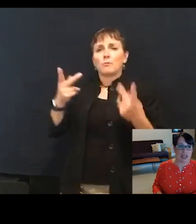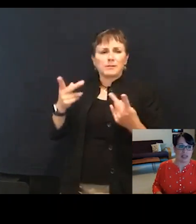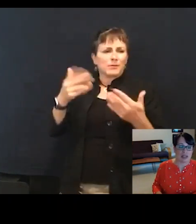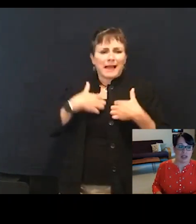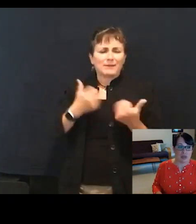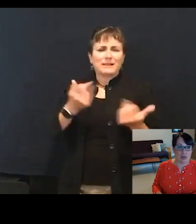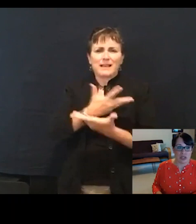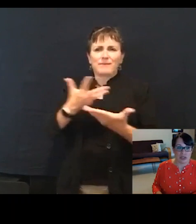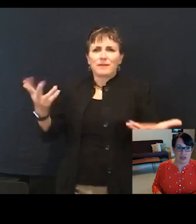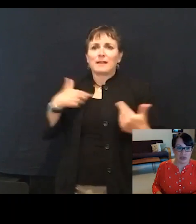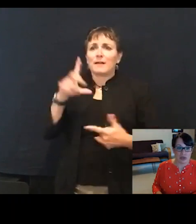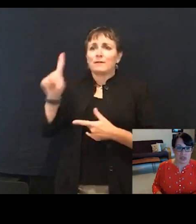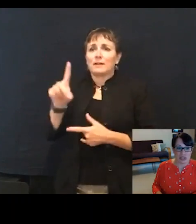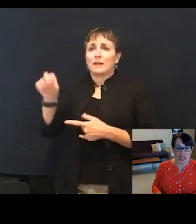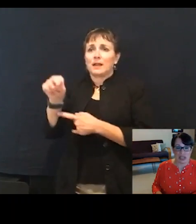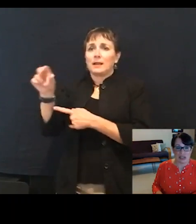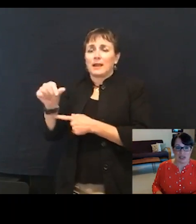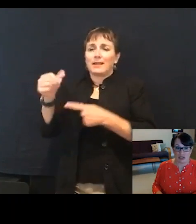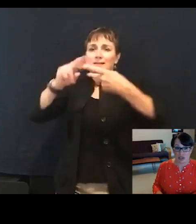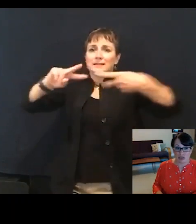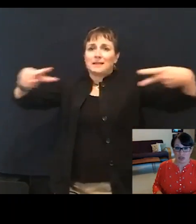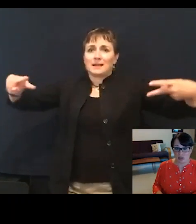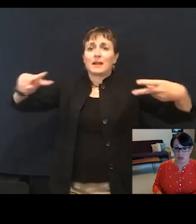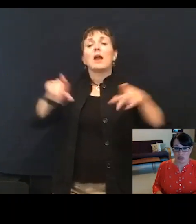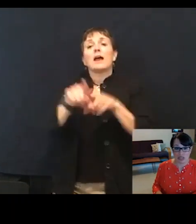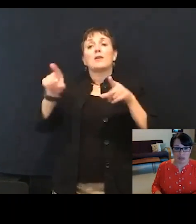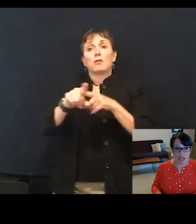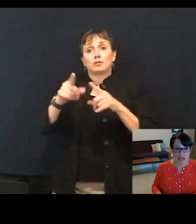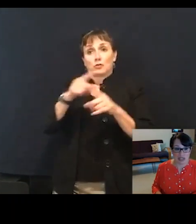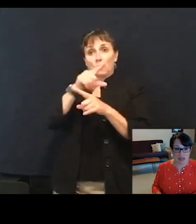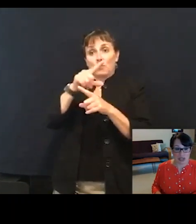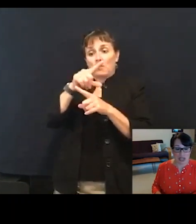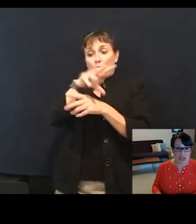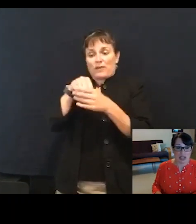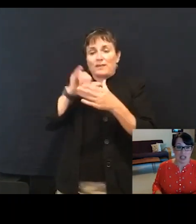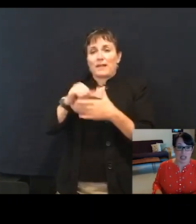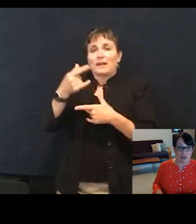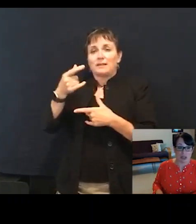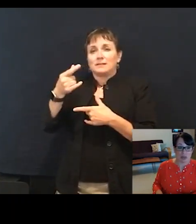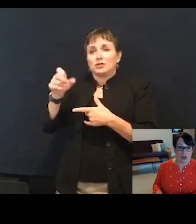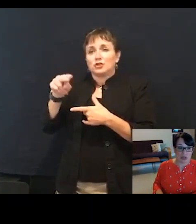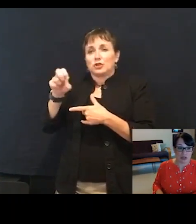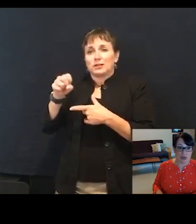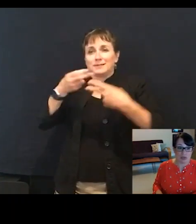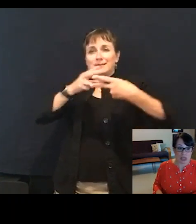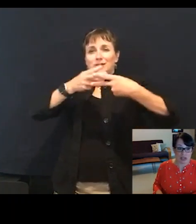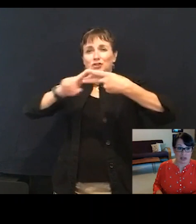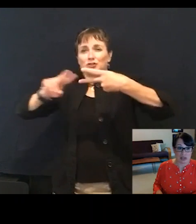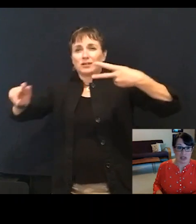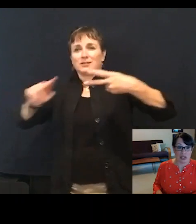And what we can do is take a gene of interest, like myosin 7A, and we can put it into a vector.